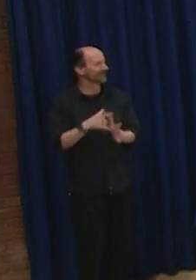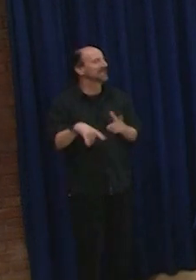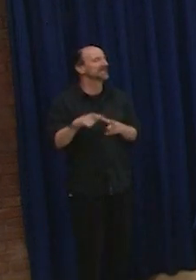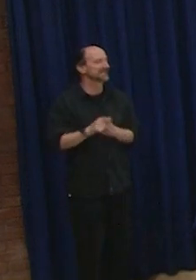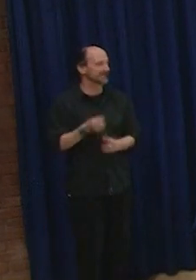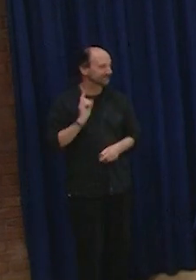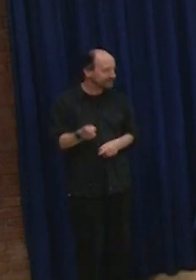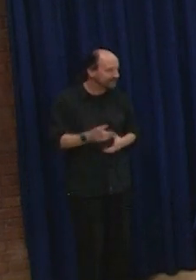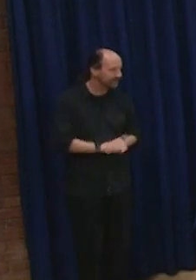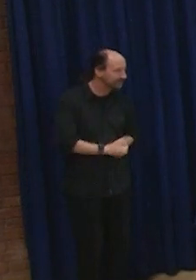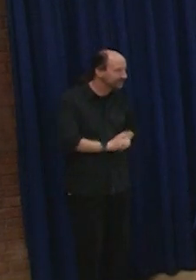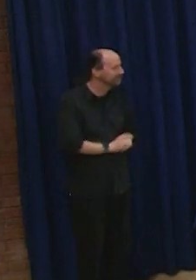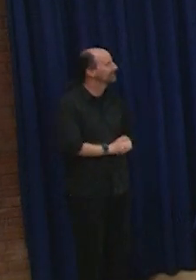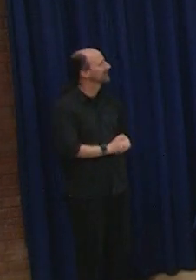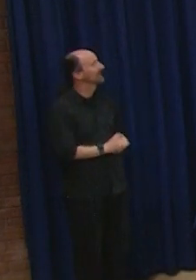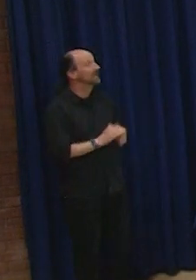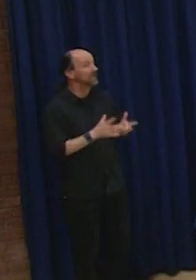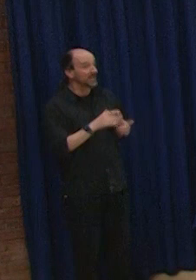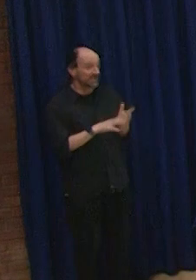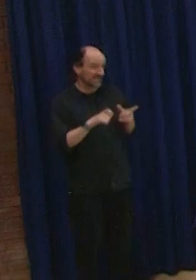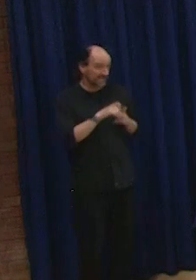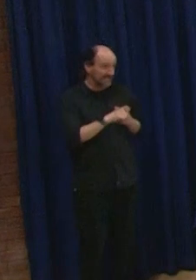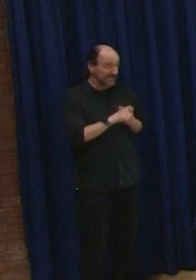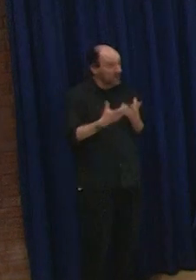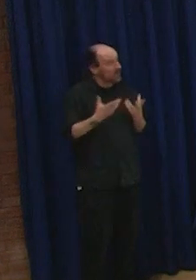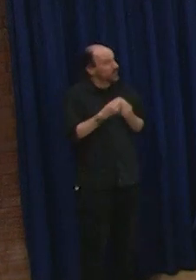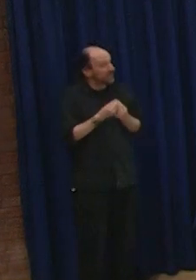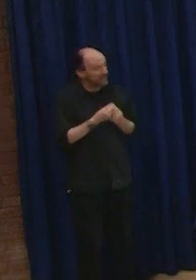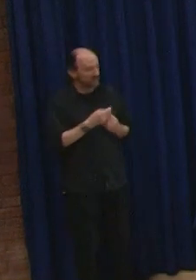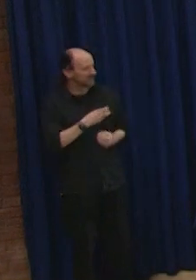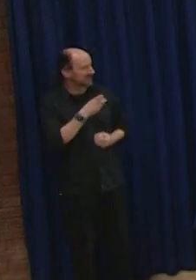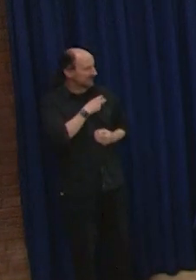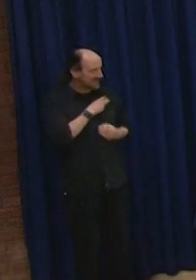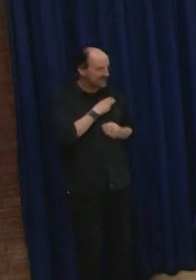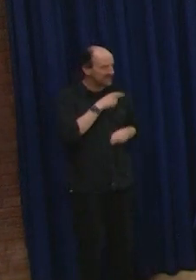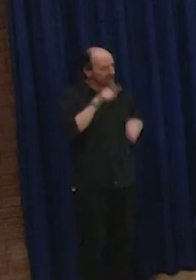mental health conditions like anxiety, bipolar disorder and depression we see higher rates